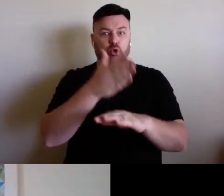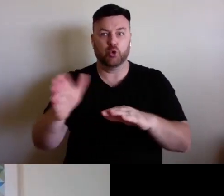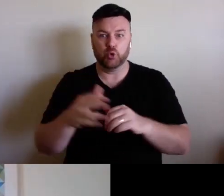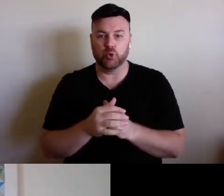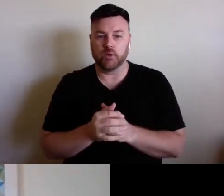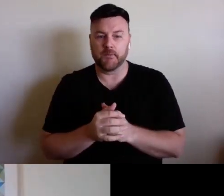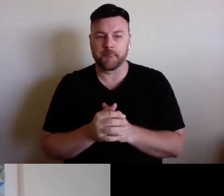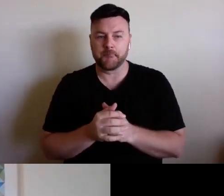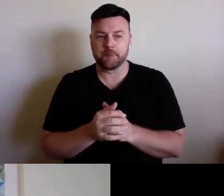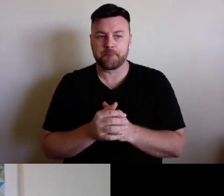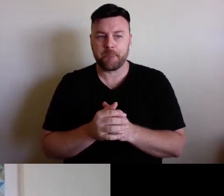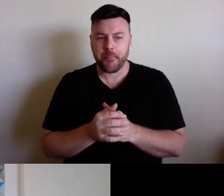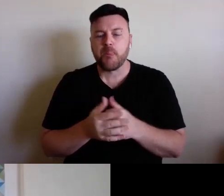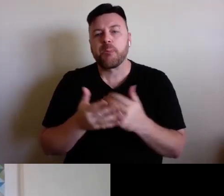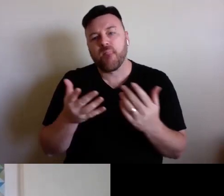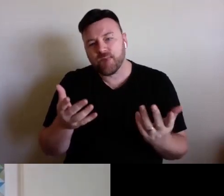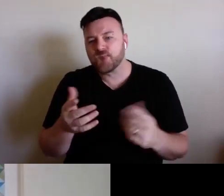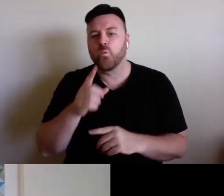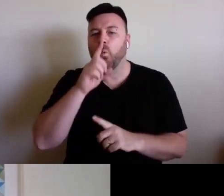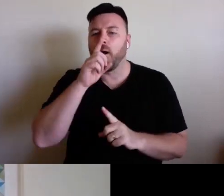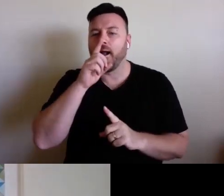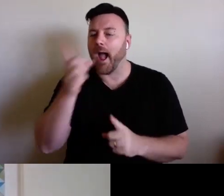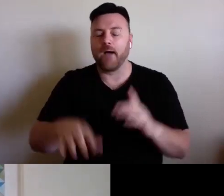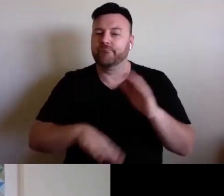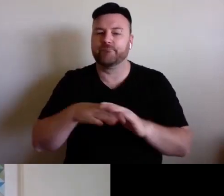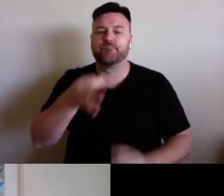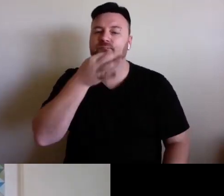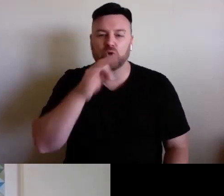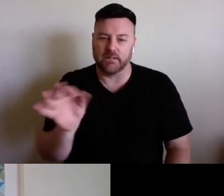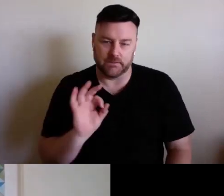time - it doesn't have to cost huge amounts of money - but one of the